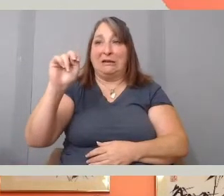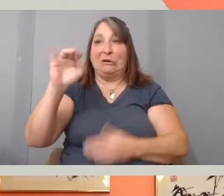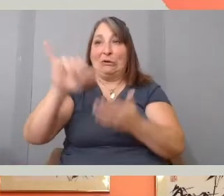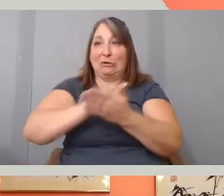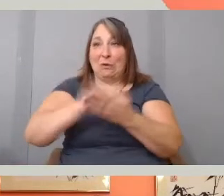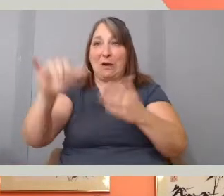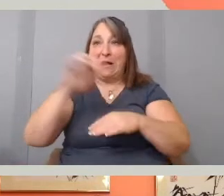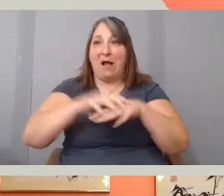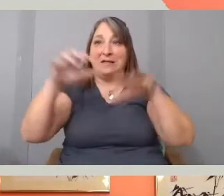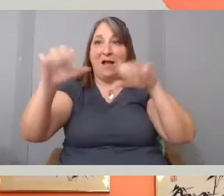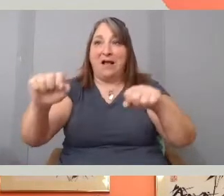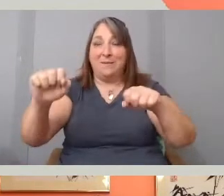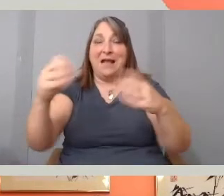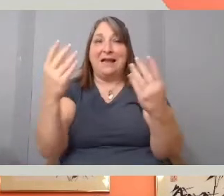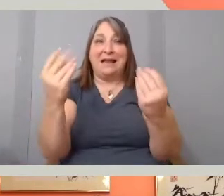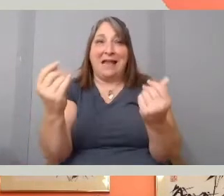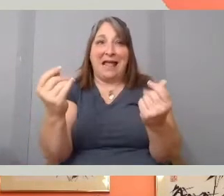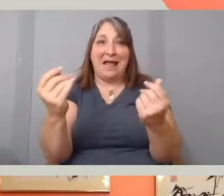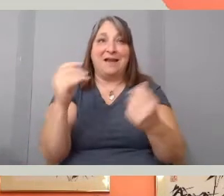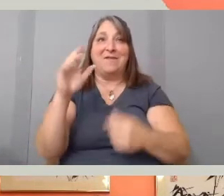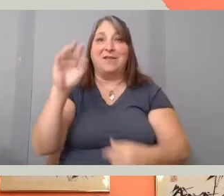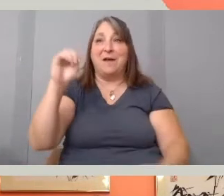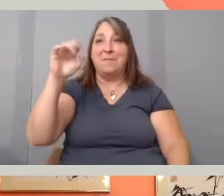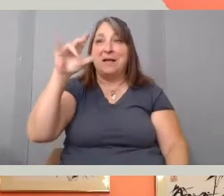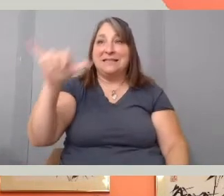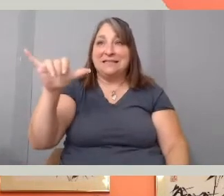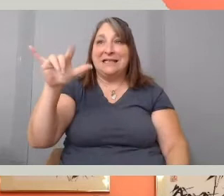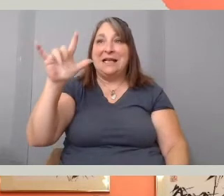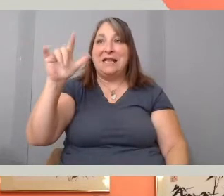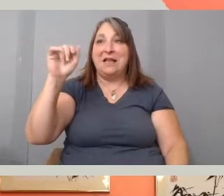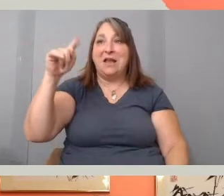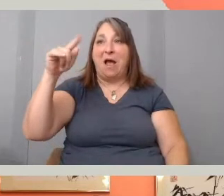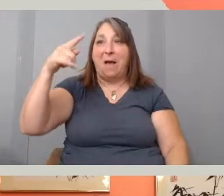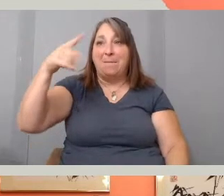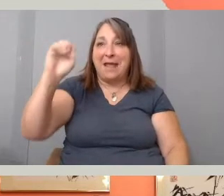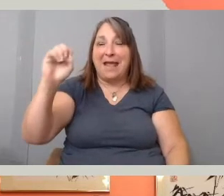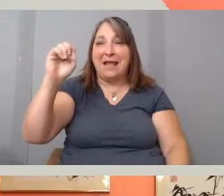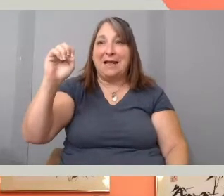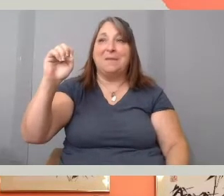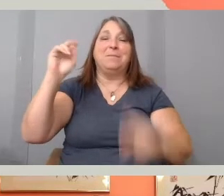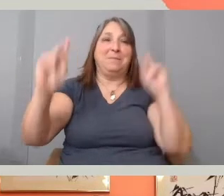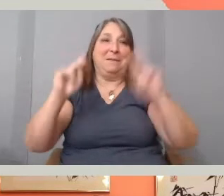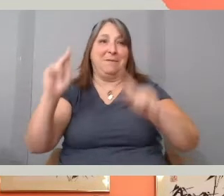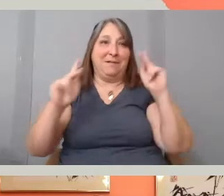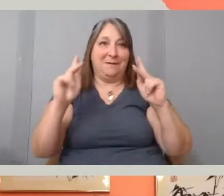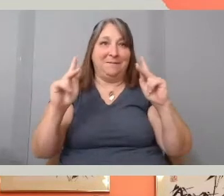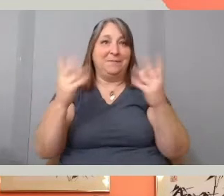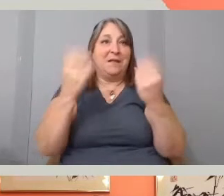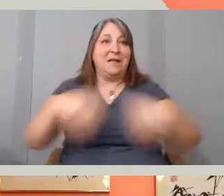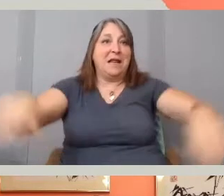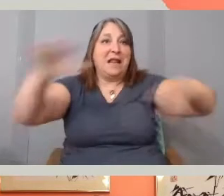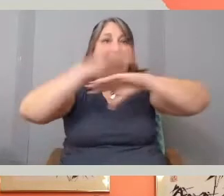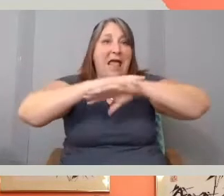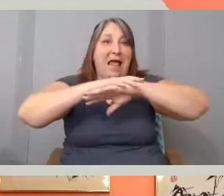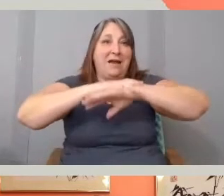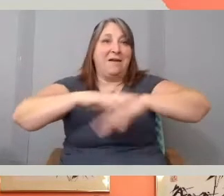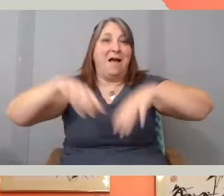of the Muncie, Manape and Canarsie people. Land occupied since about 1630.